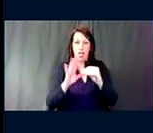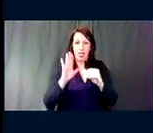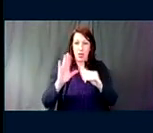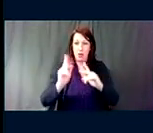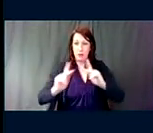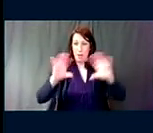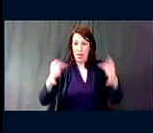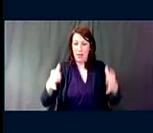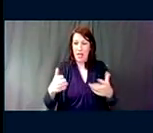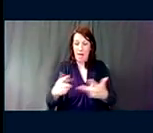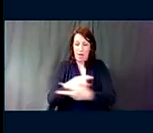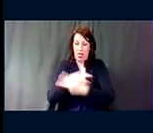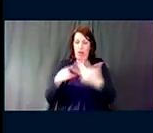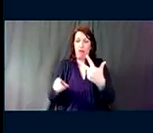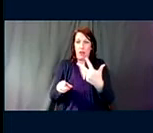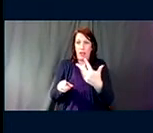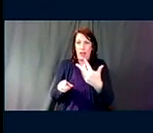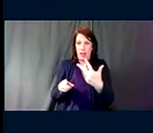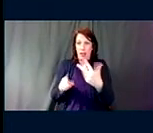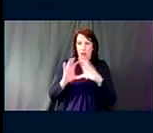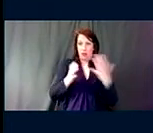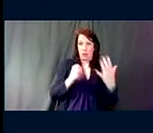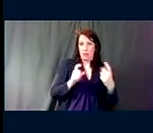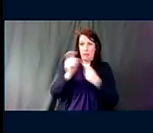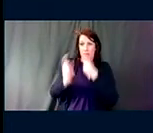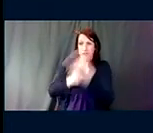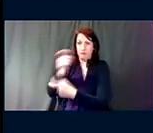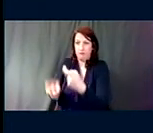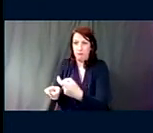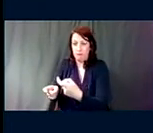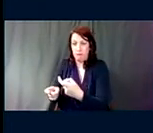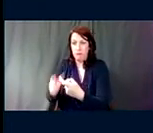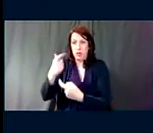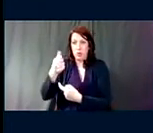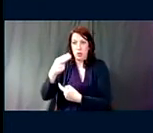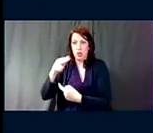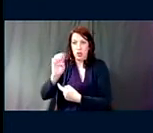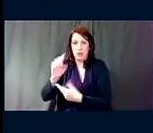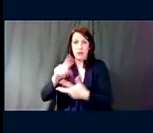BECAUSE THESE POPULATIONS HAVE THREE ANCESTRAL GROUPS THAT CONTRIBUTE TO THEIR GENE POOL.